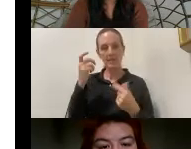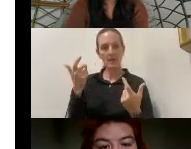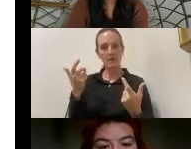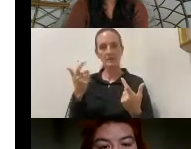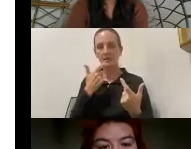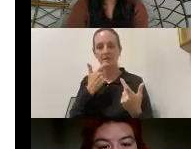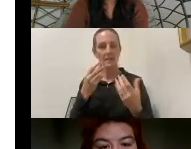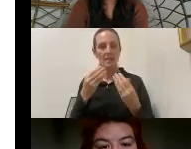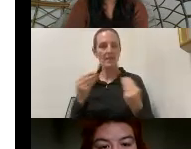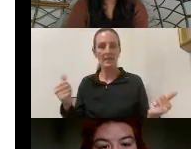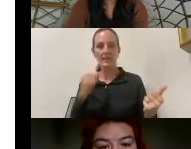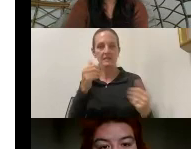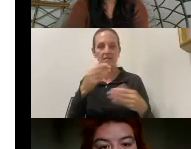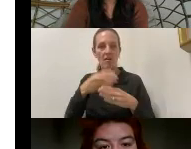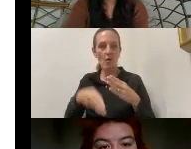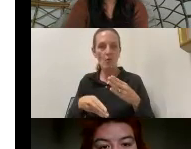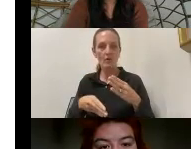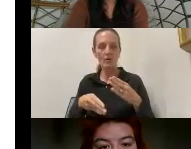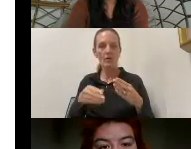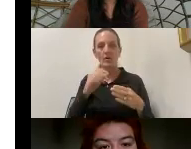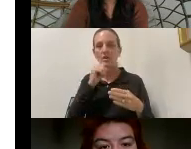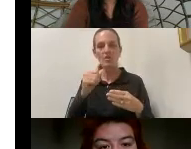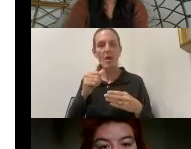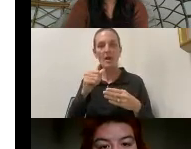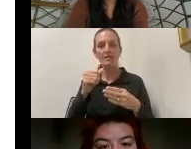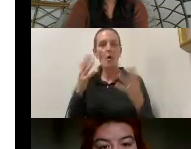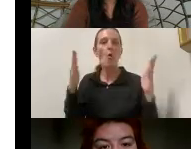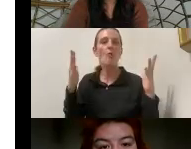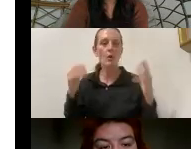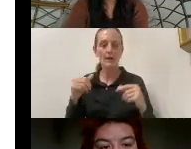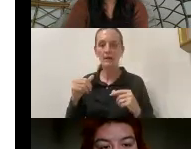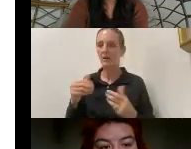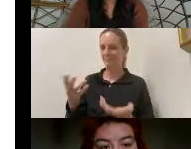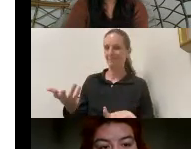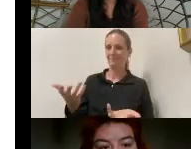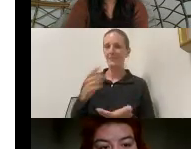I'm like there's nothing to get over, this is something that happened and this is something